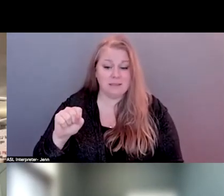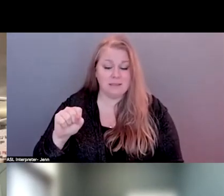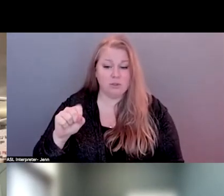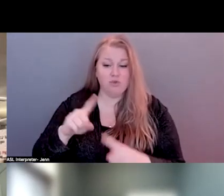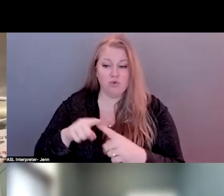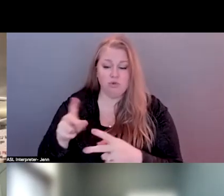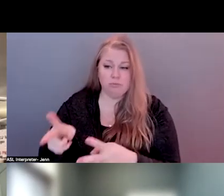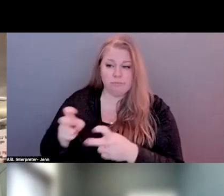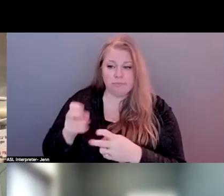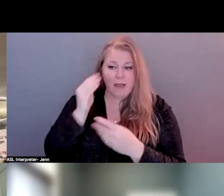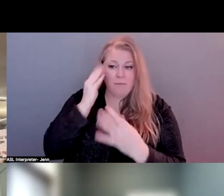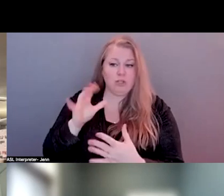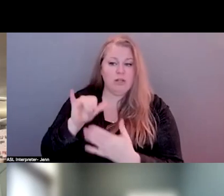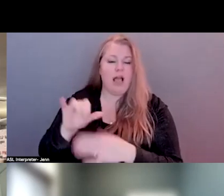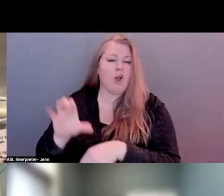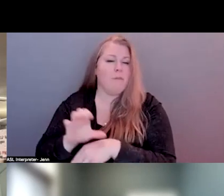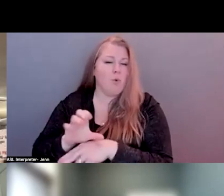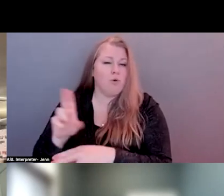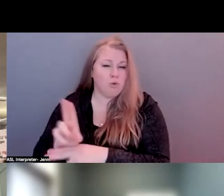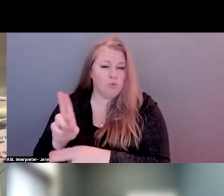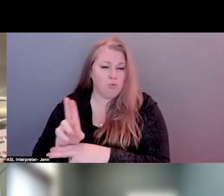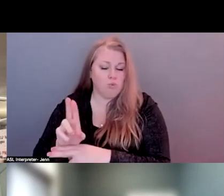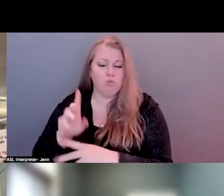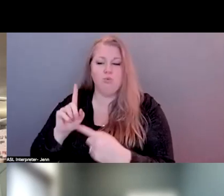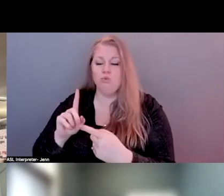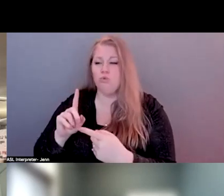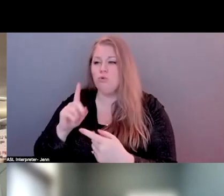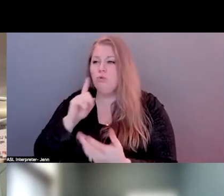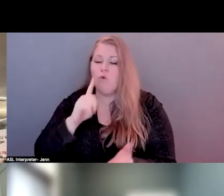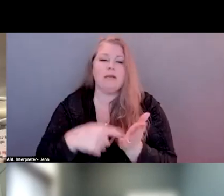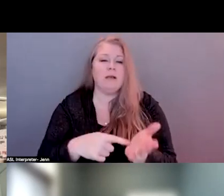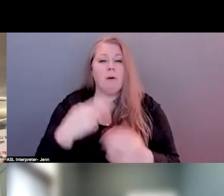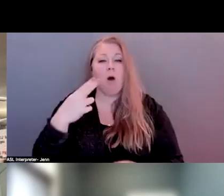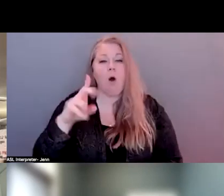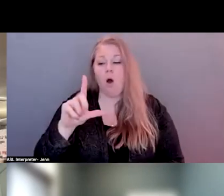oftentimes computers are just using you know to make for example holograms more believable to just map